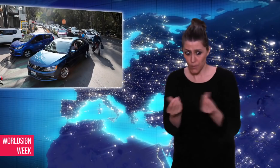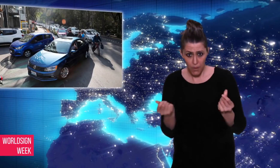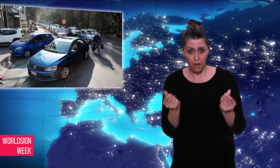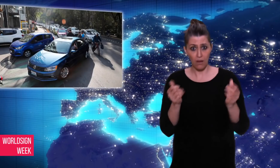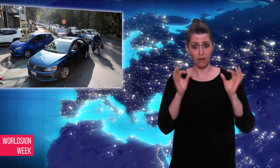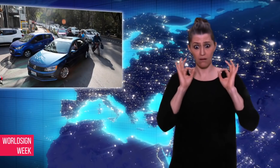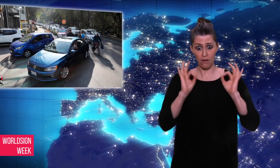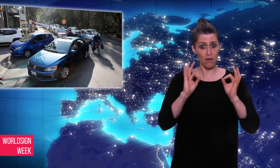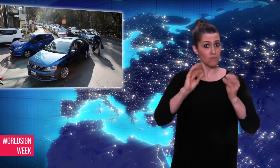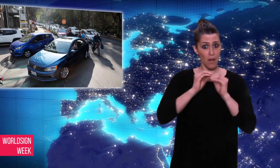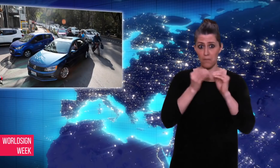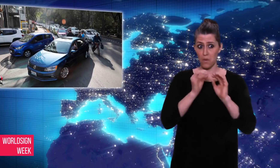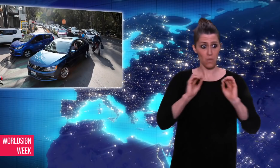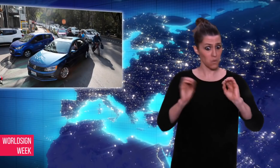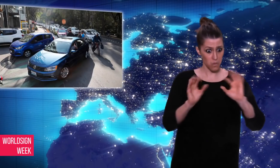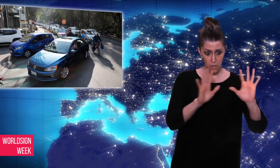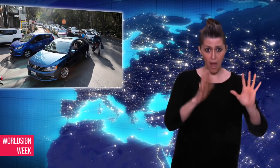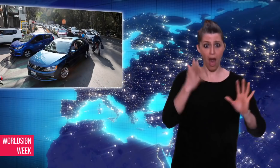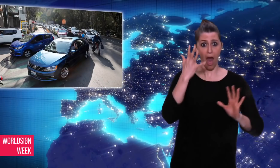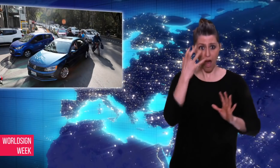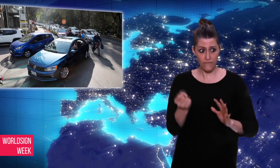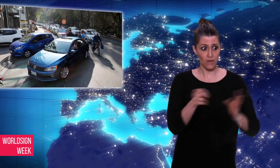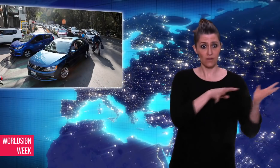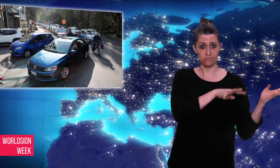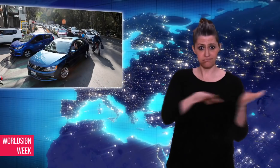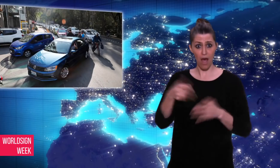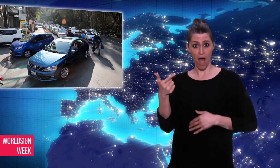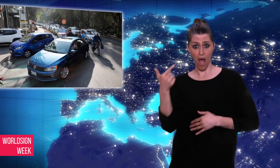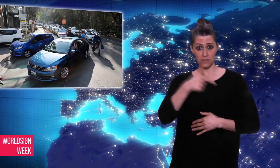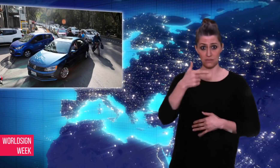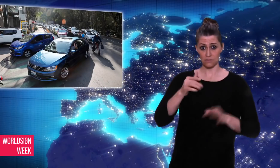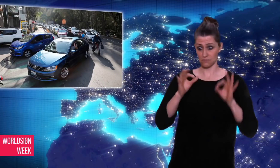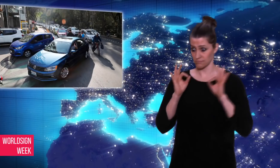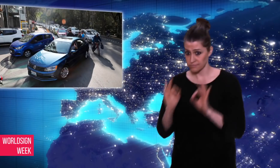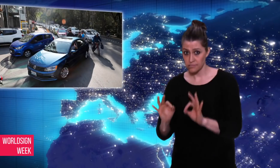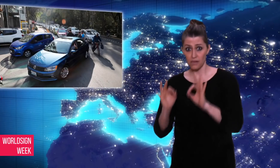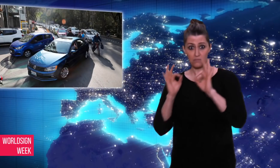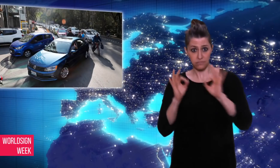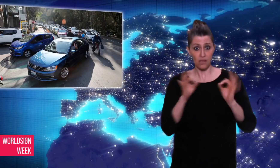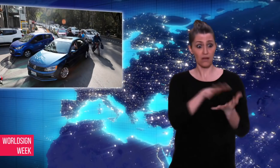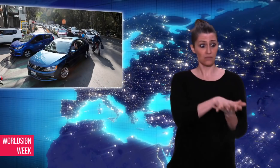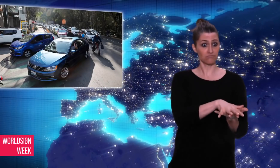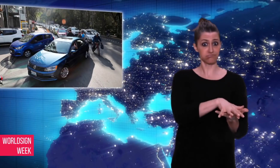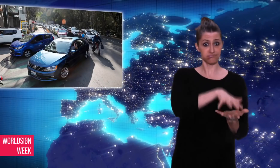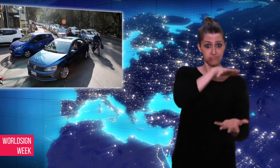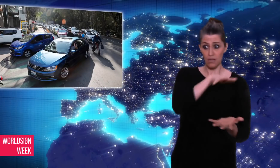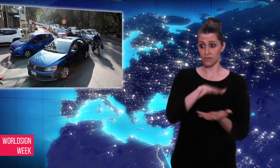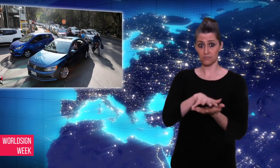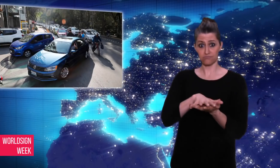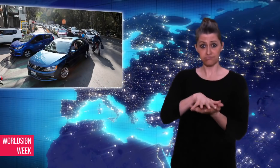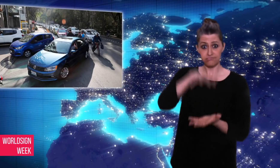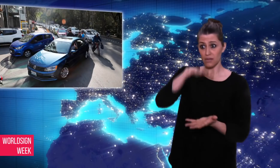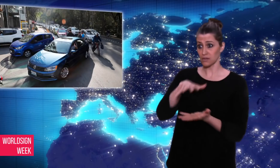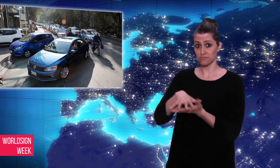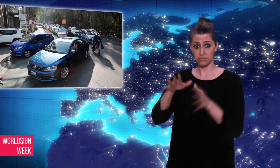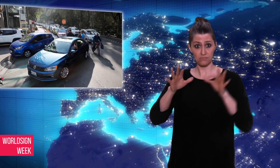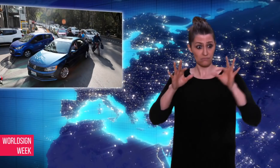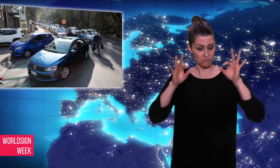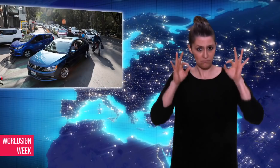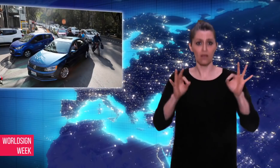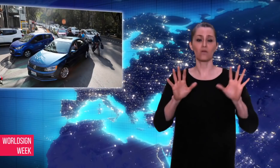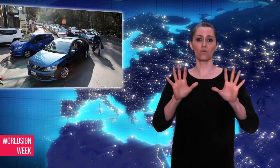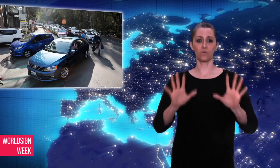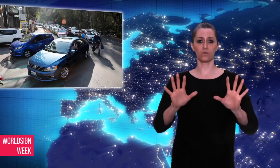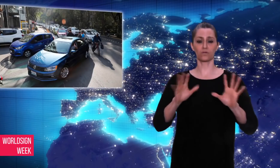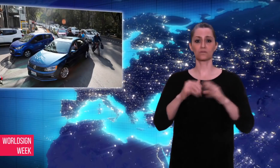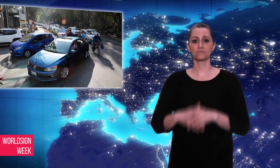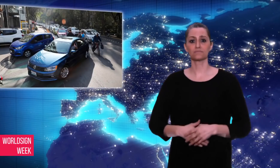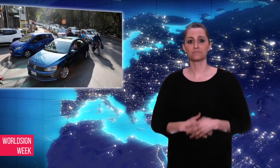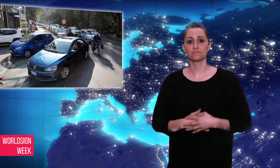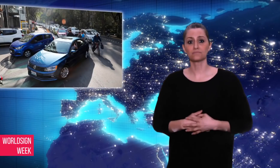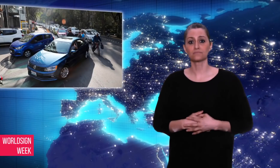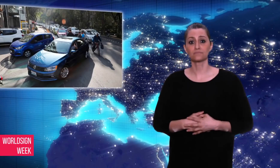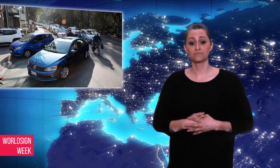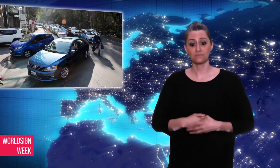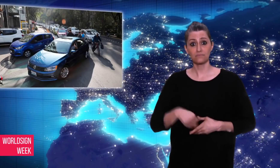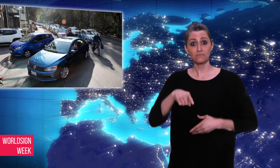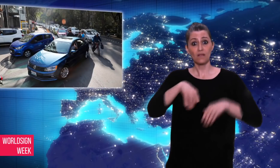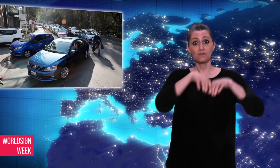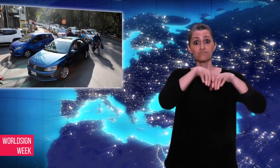and supplies normalize. In vulnerable areas, the pipeline